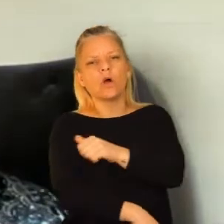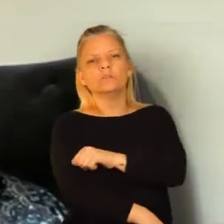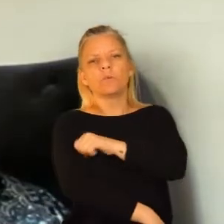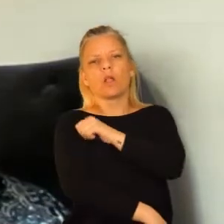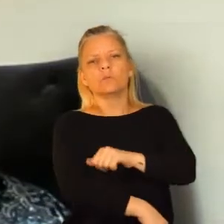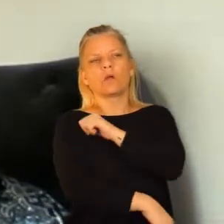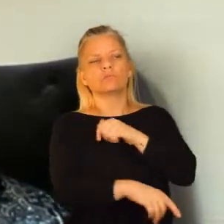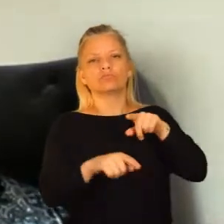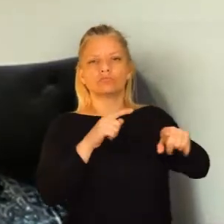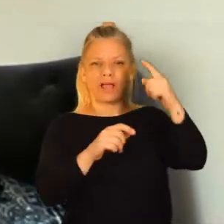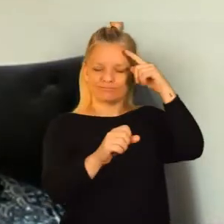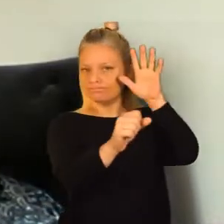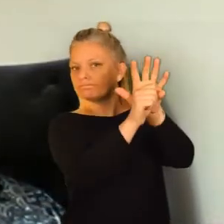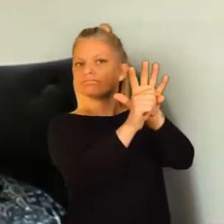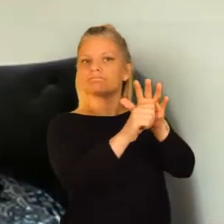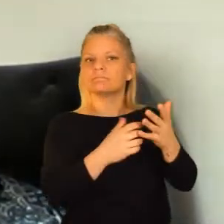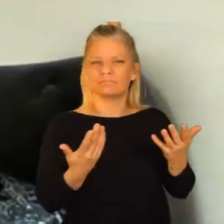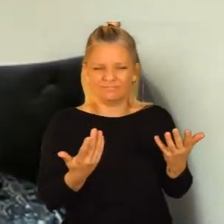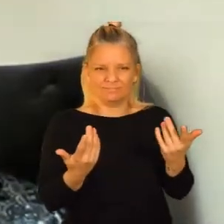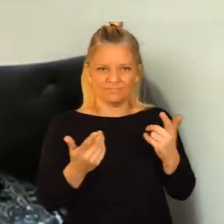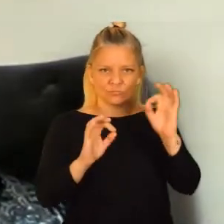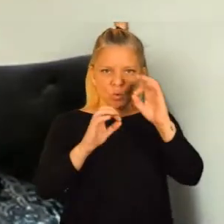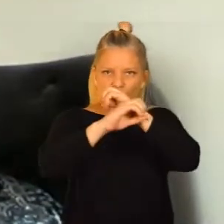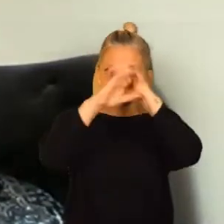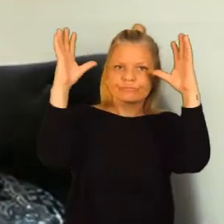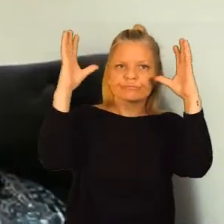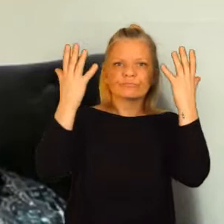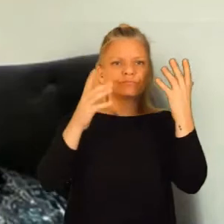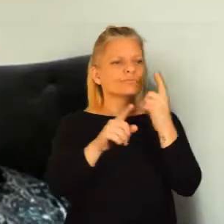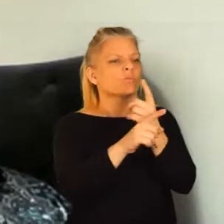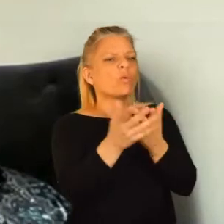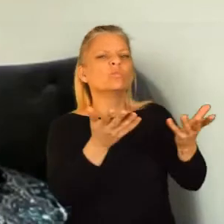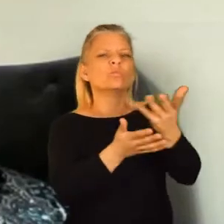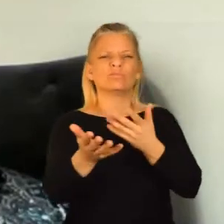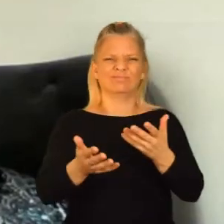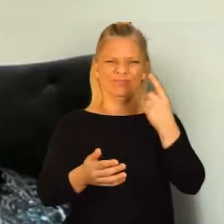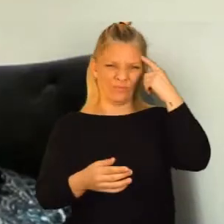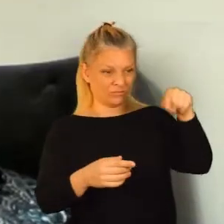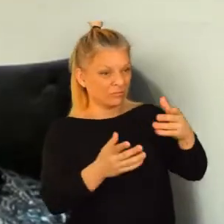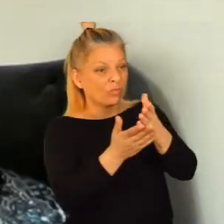and the nurses would be the ones with the expertise and I think it was desperation